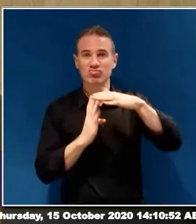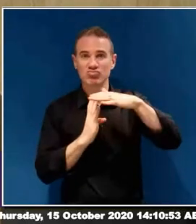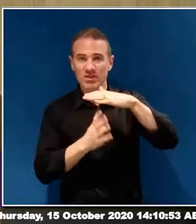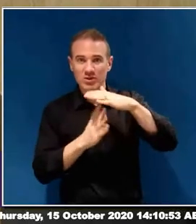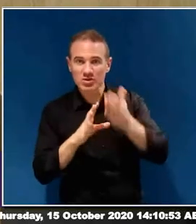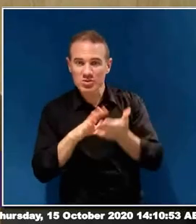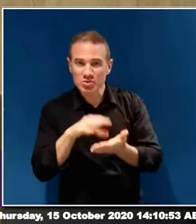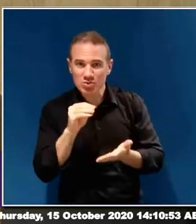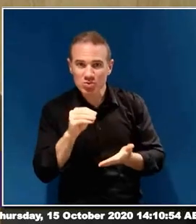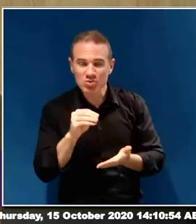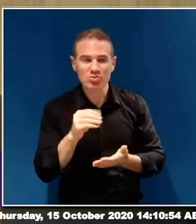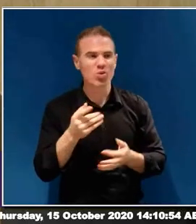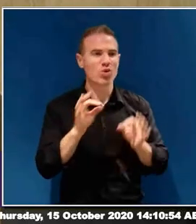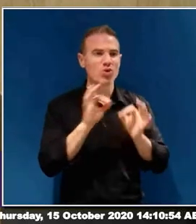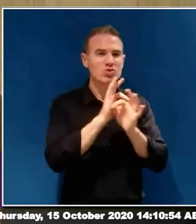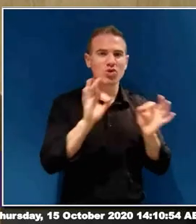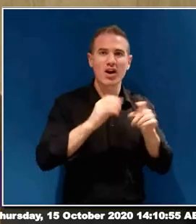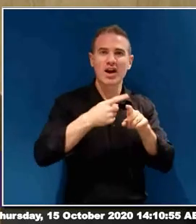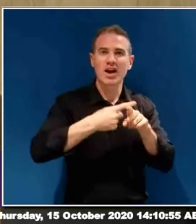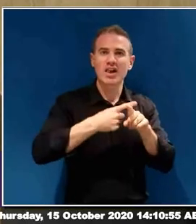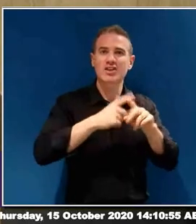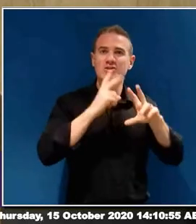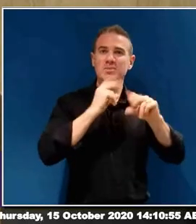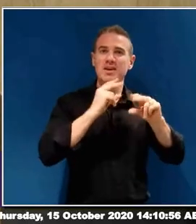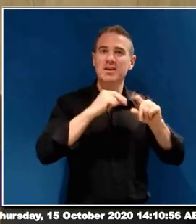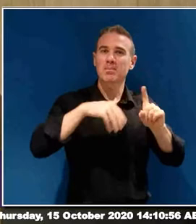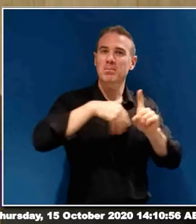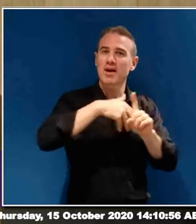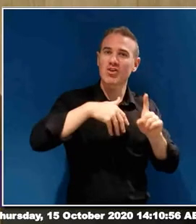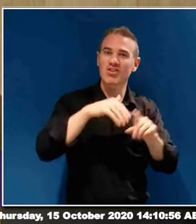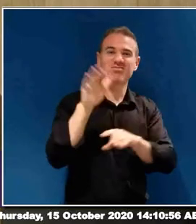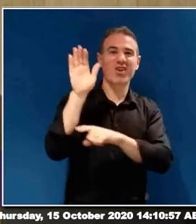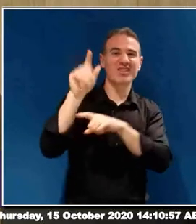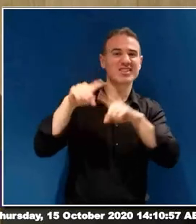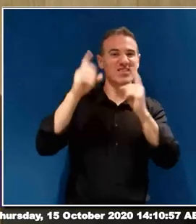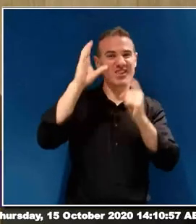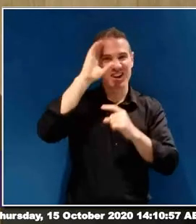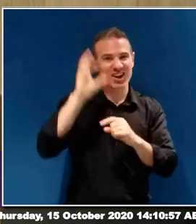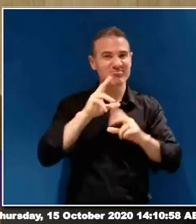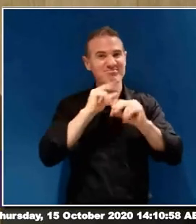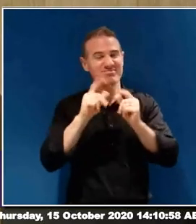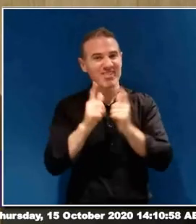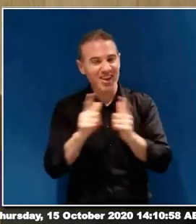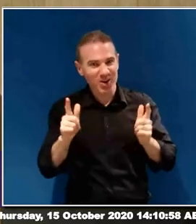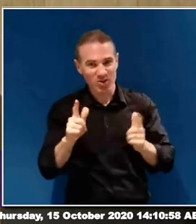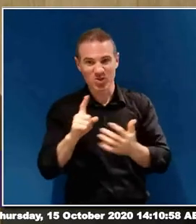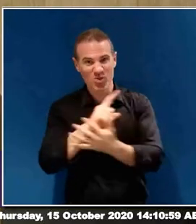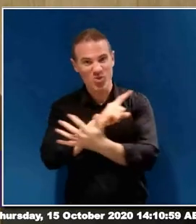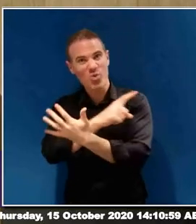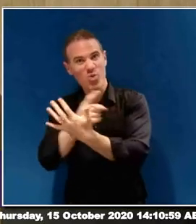all of those students were included and sometimes schools would decide that an